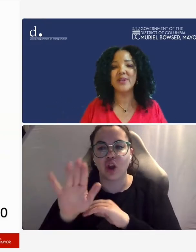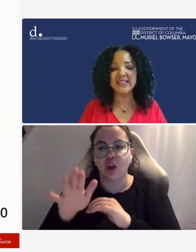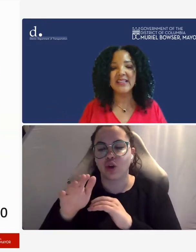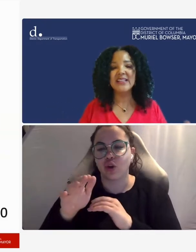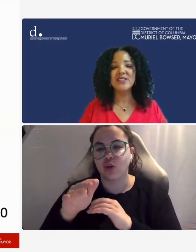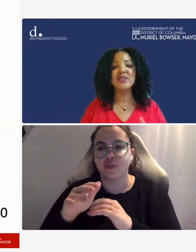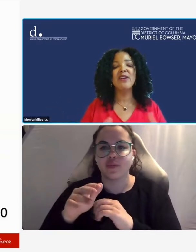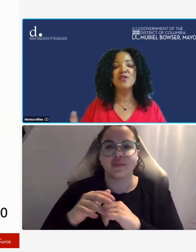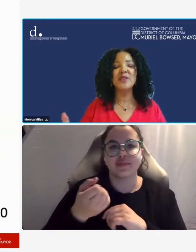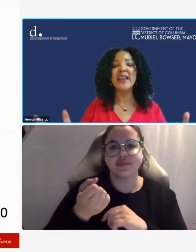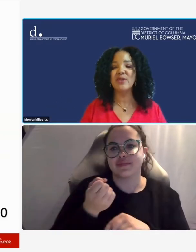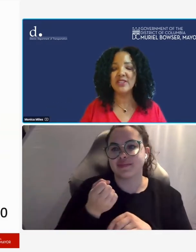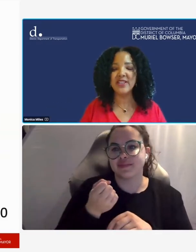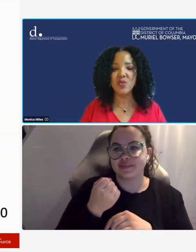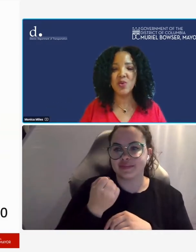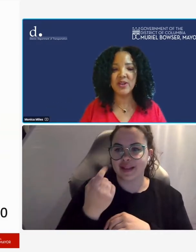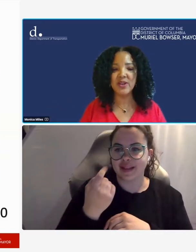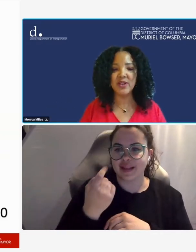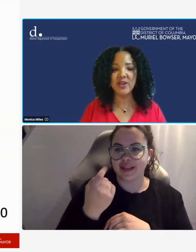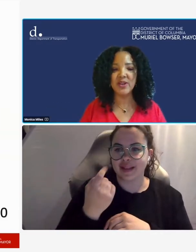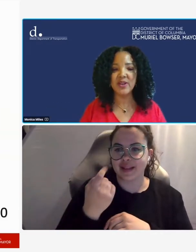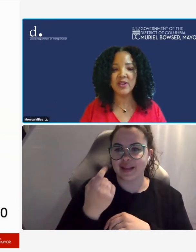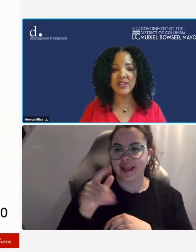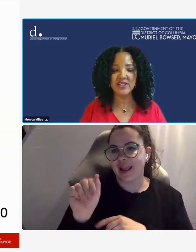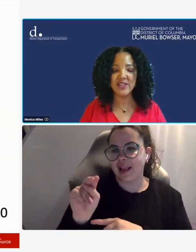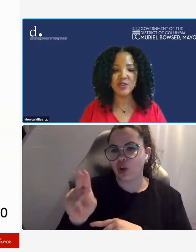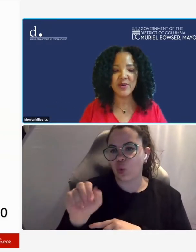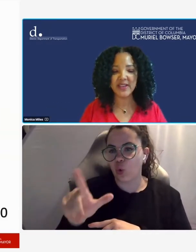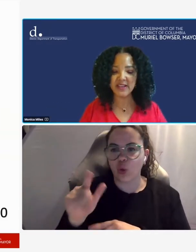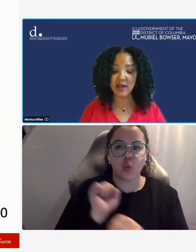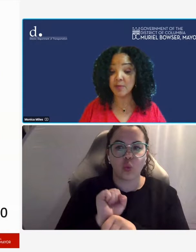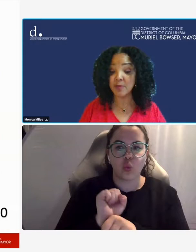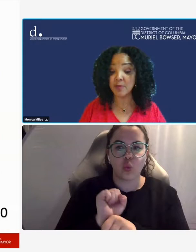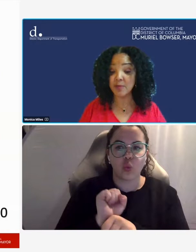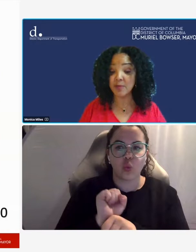is so it's however many hours they work during during during a year and that's what you would